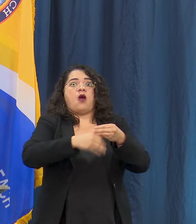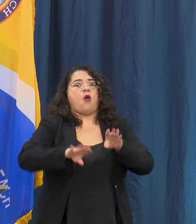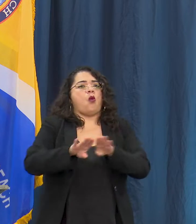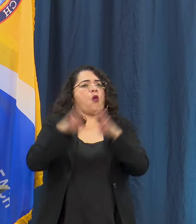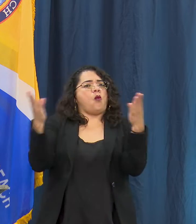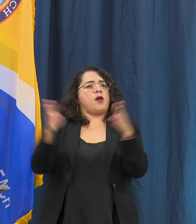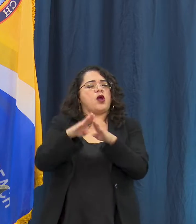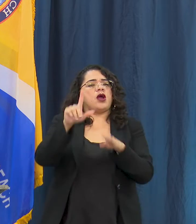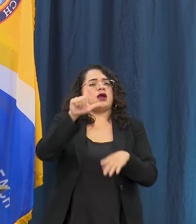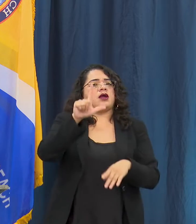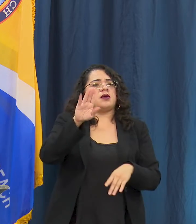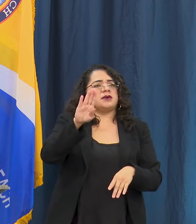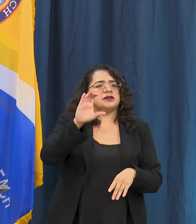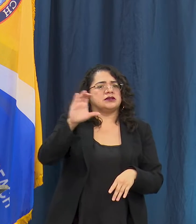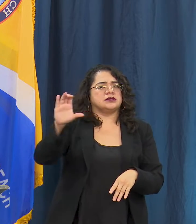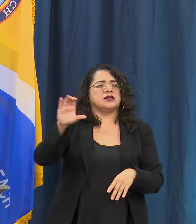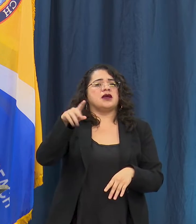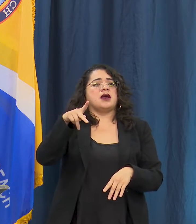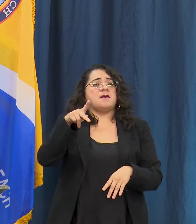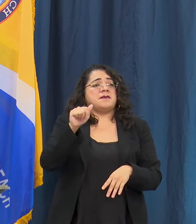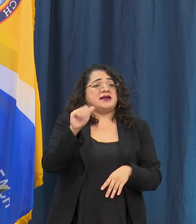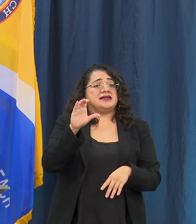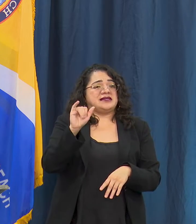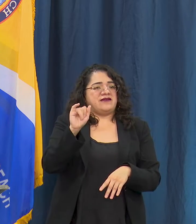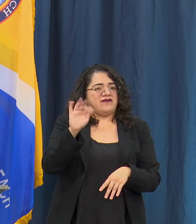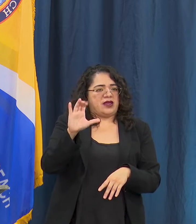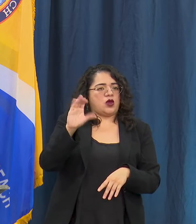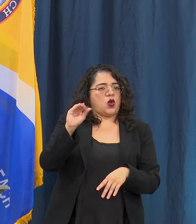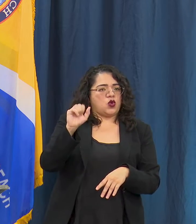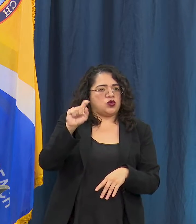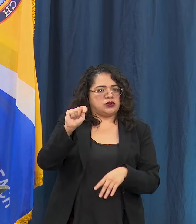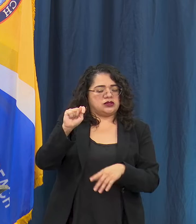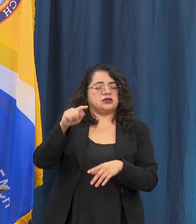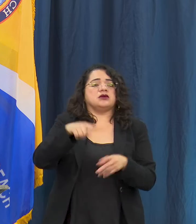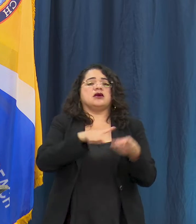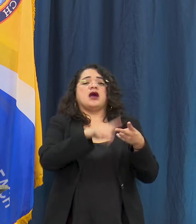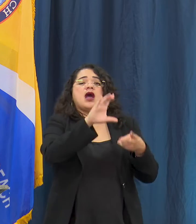Beach City College Pacific Coast campus site, the Cabrillo high school site, and